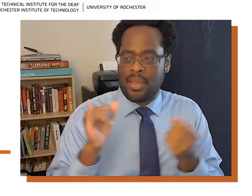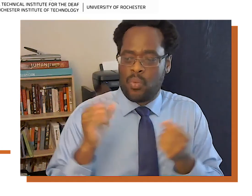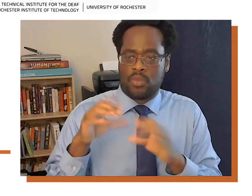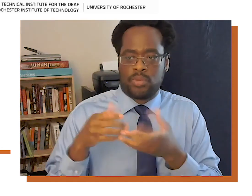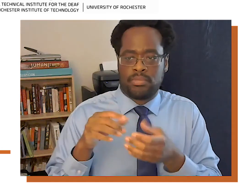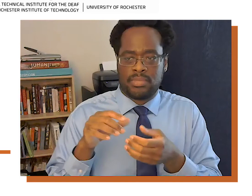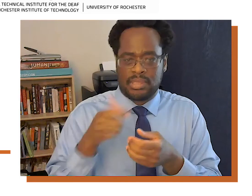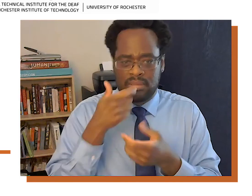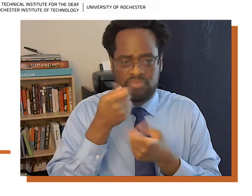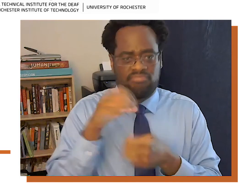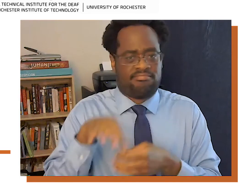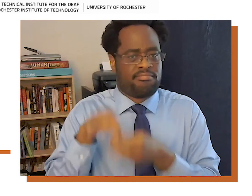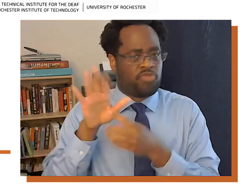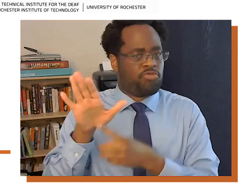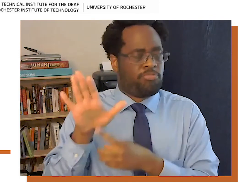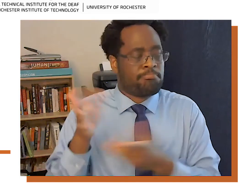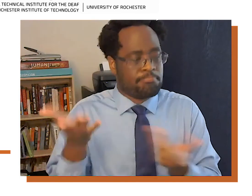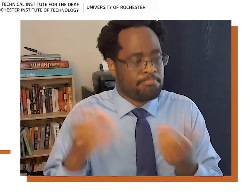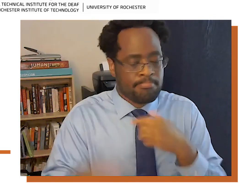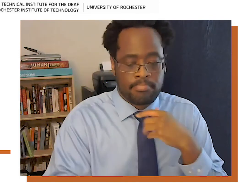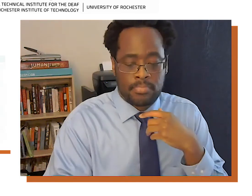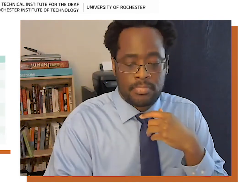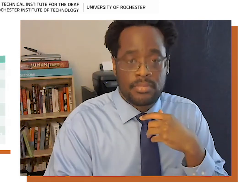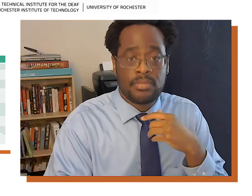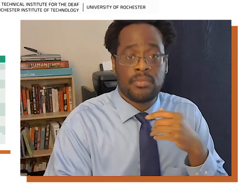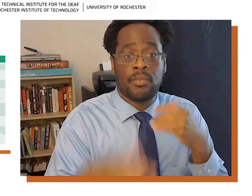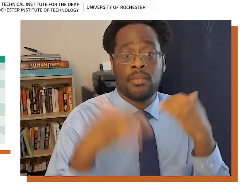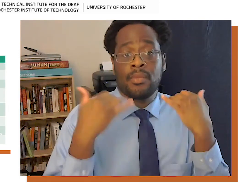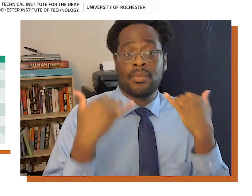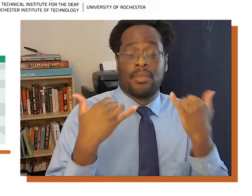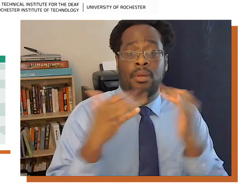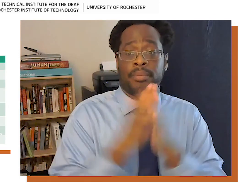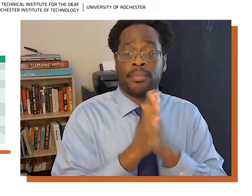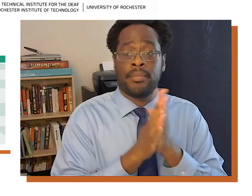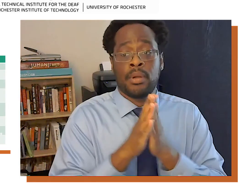then it seems that they are considered native ASL users,